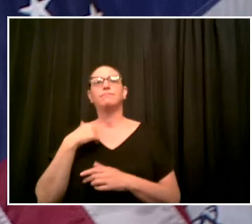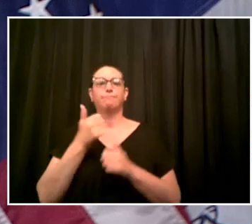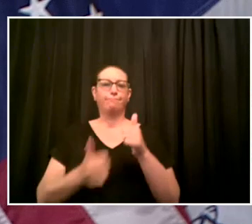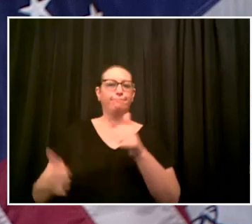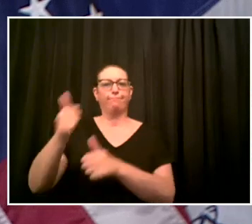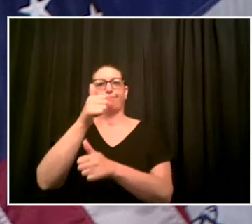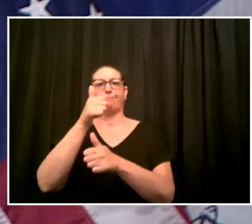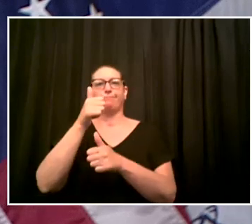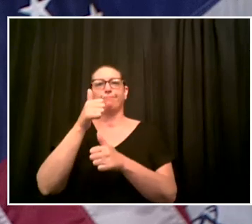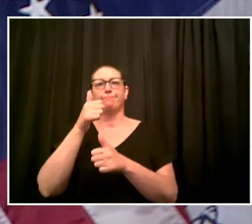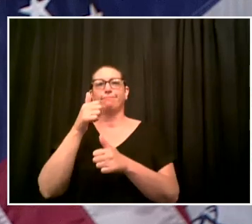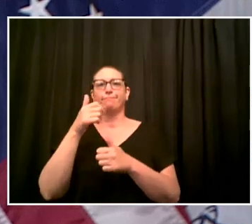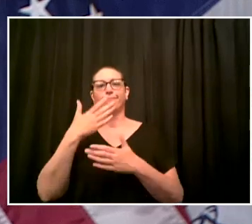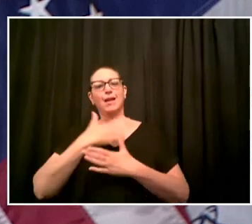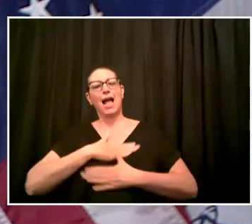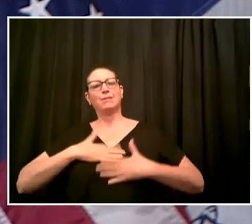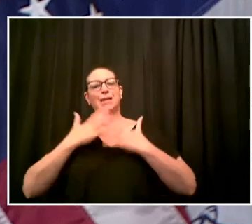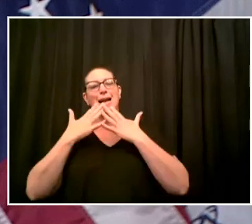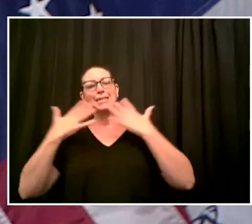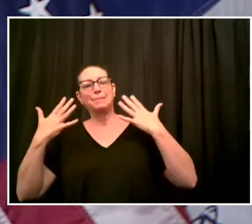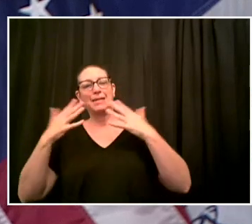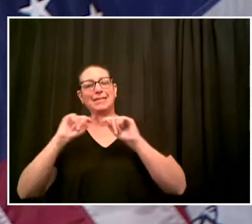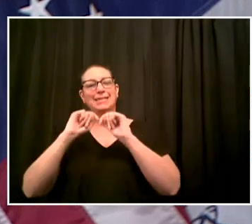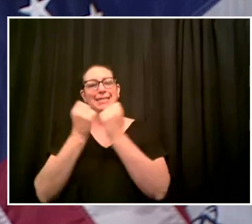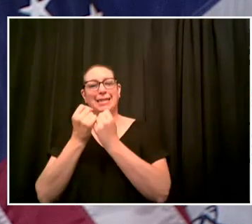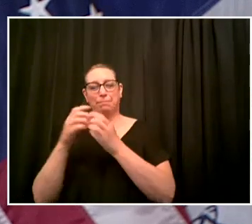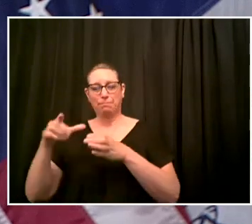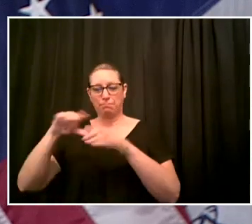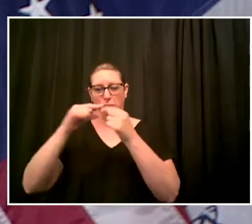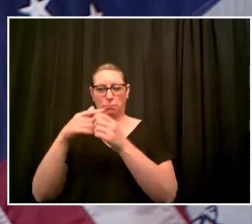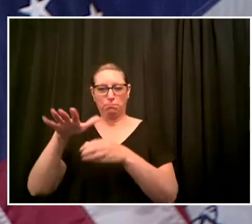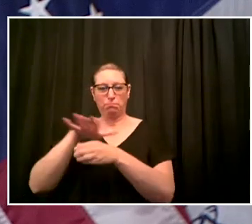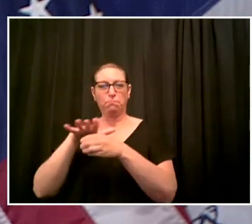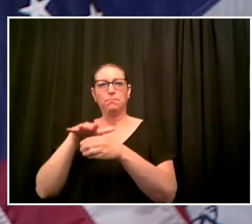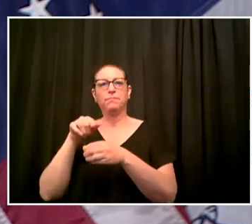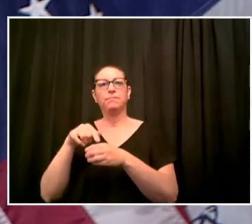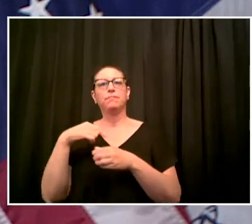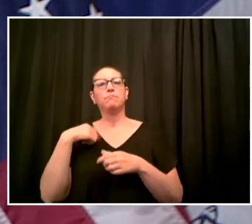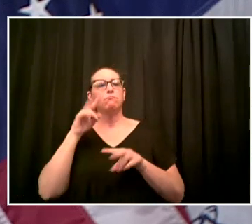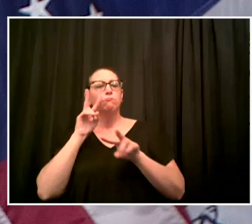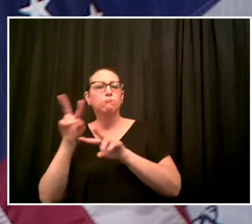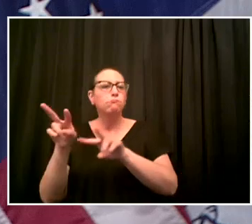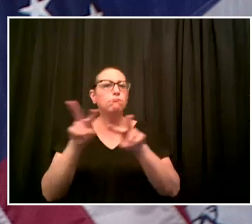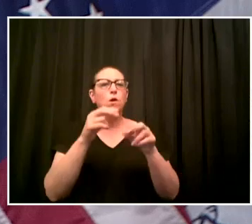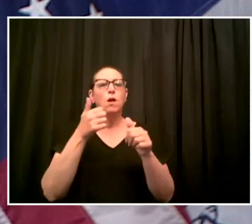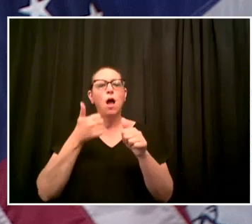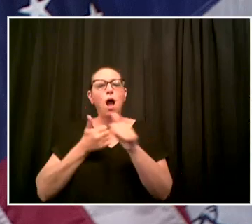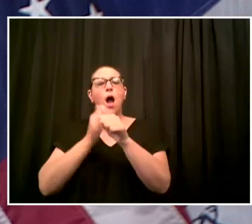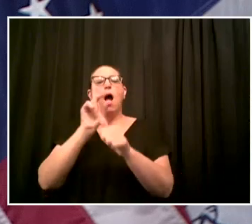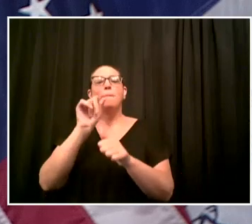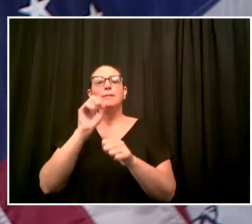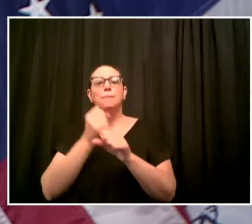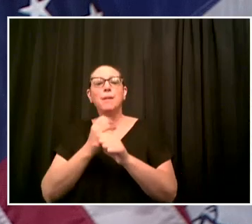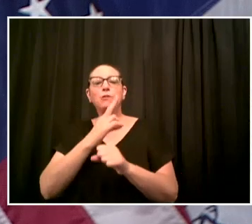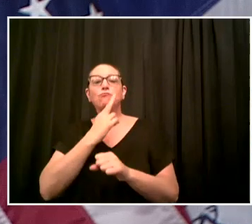UT BASR AND NIGHTCLUBS THROUGHOUT THE FIVE BURROWS. W.WO AWHT AHIS TARRIC DAY THIS.